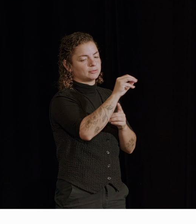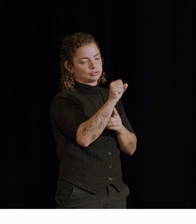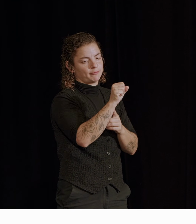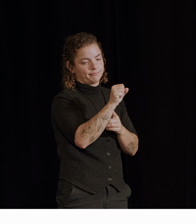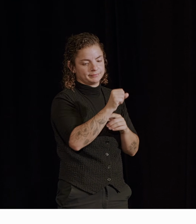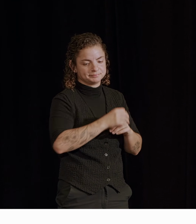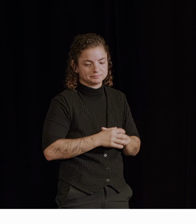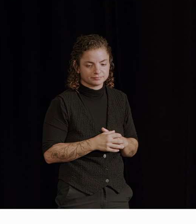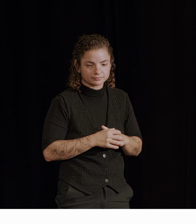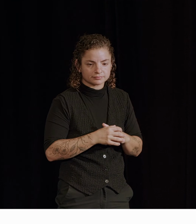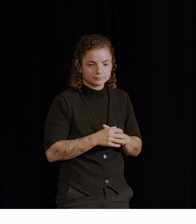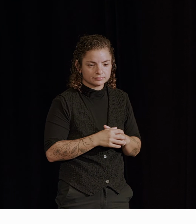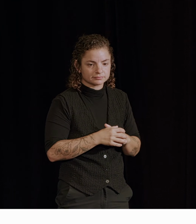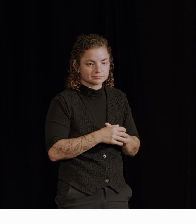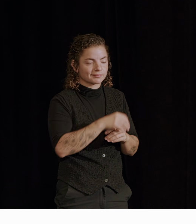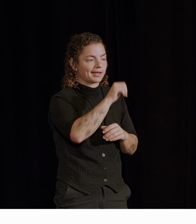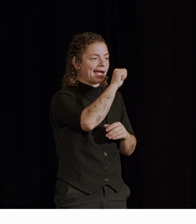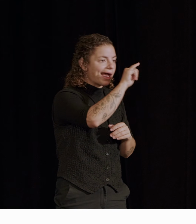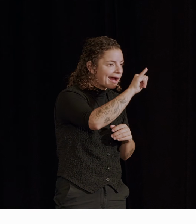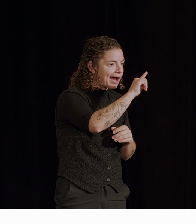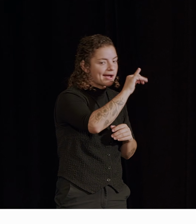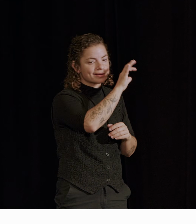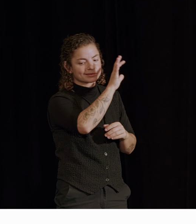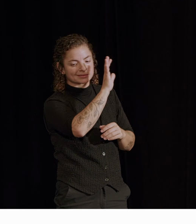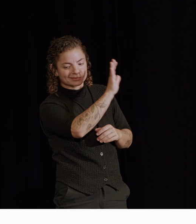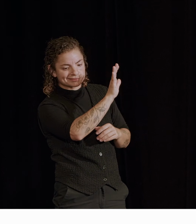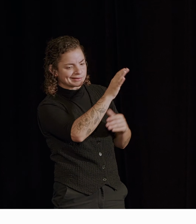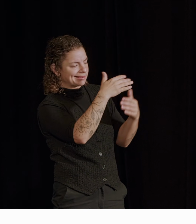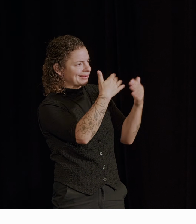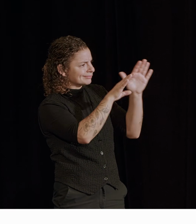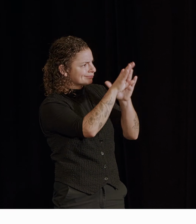those solutions are awesome, but when tethered to a phone,